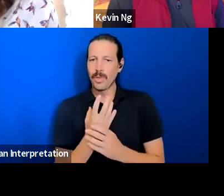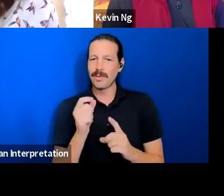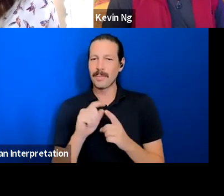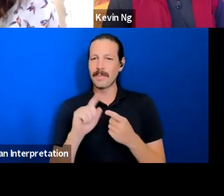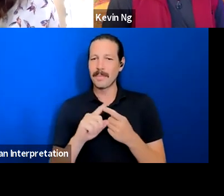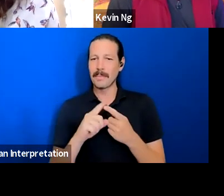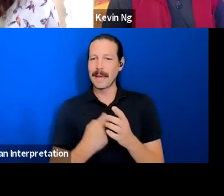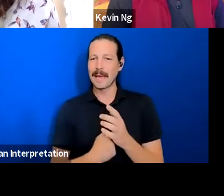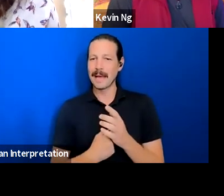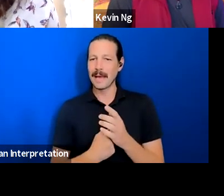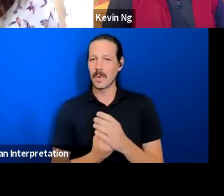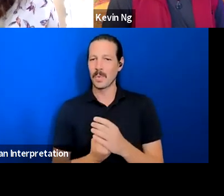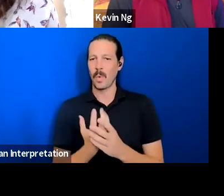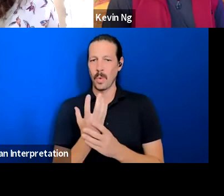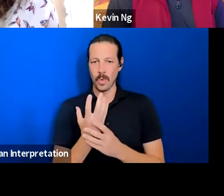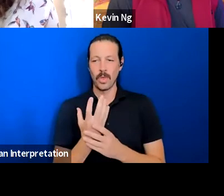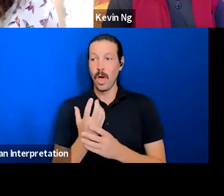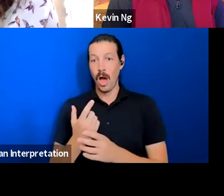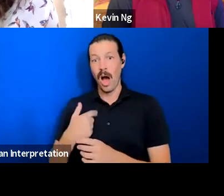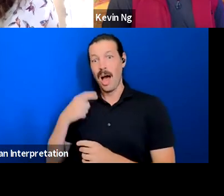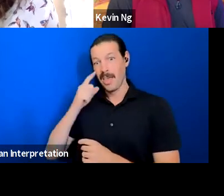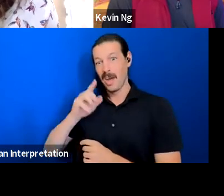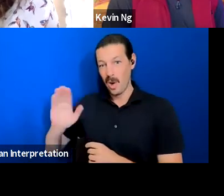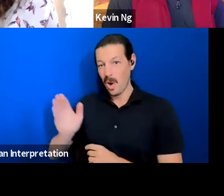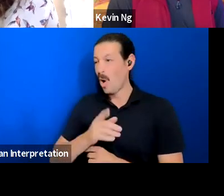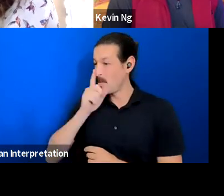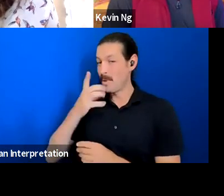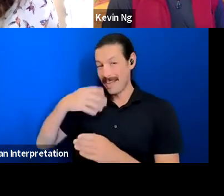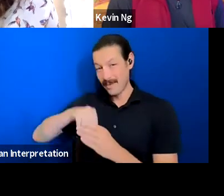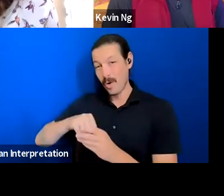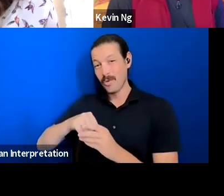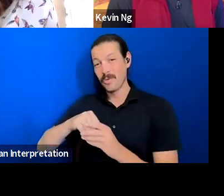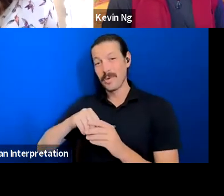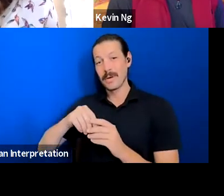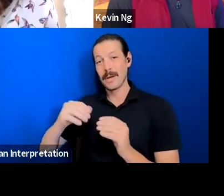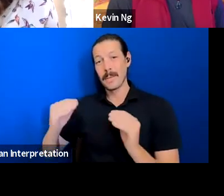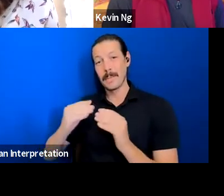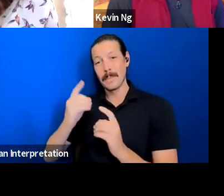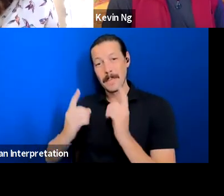through the peer assessment group is there because they have something to offer.